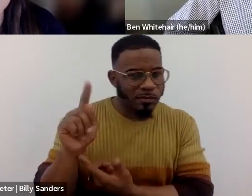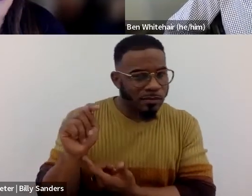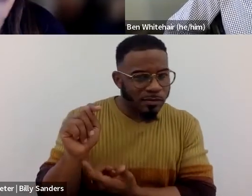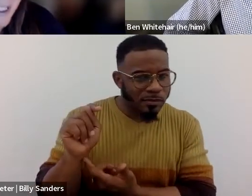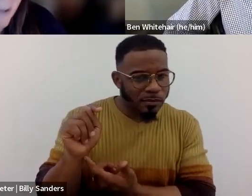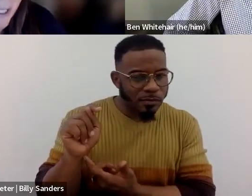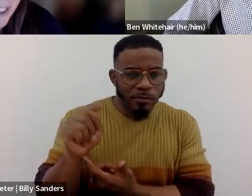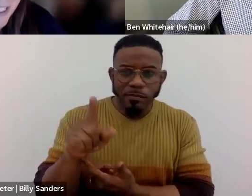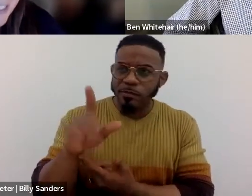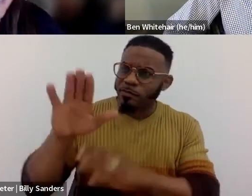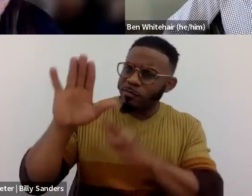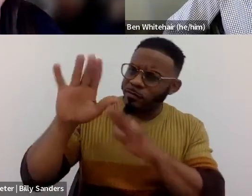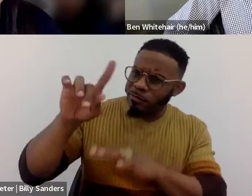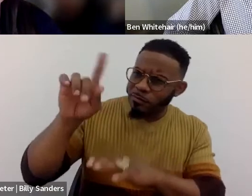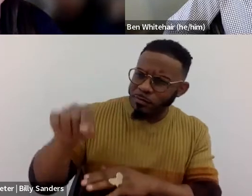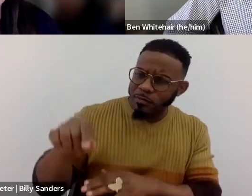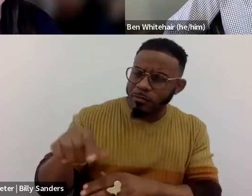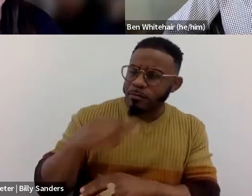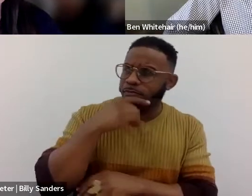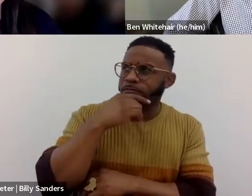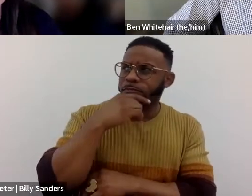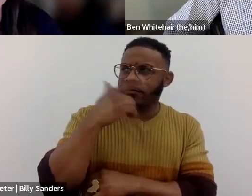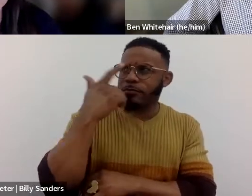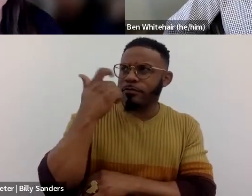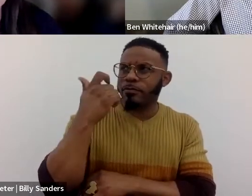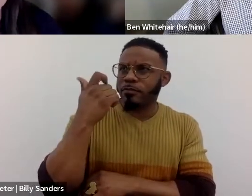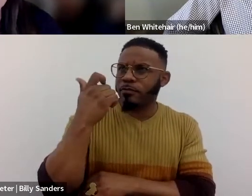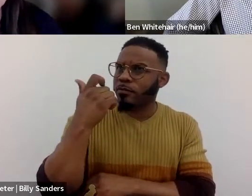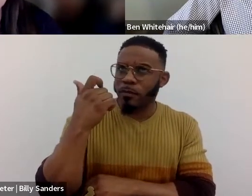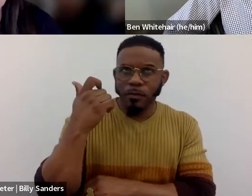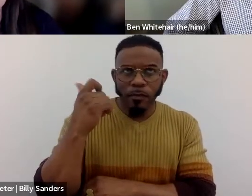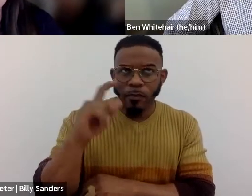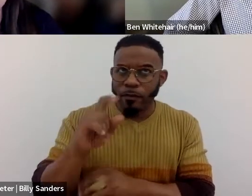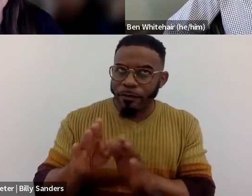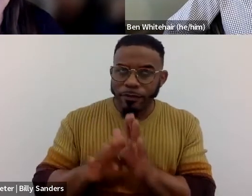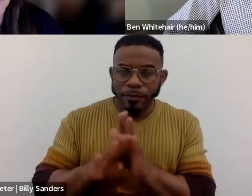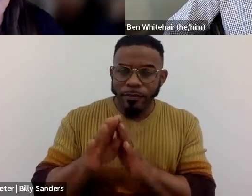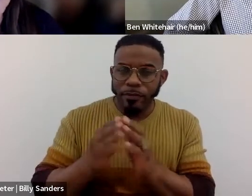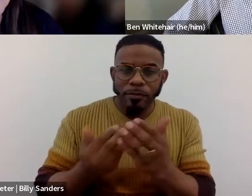That's a great question because it's such a developing area right now.